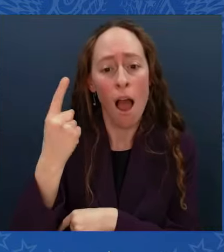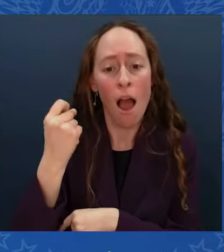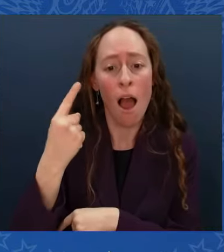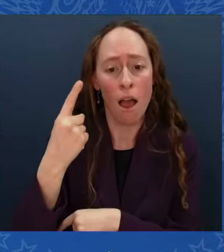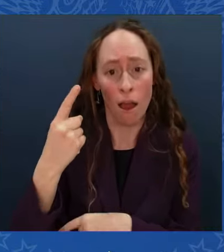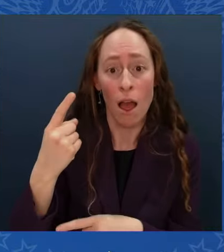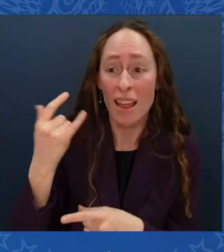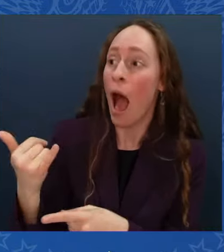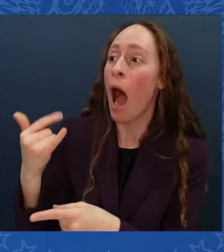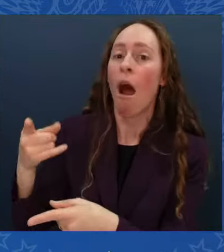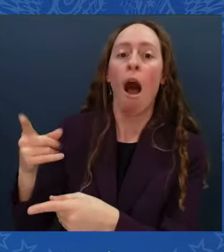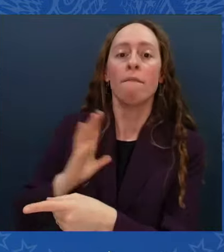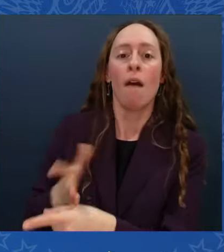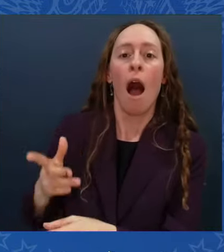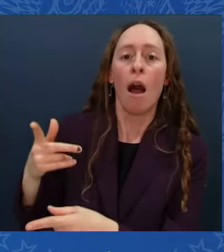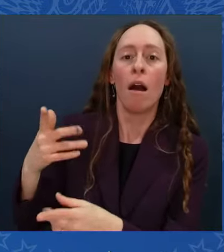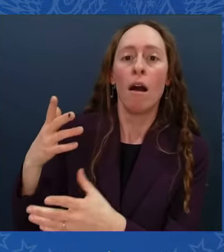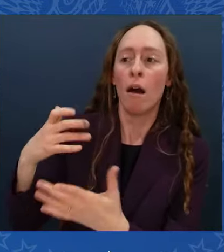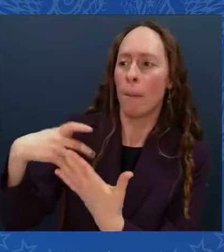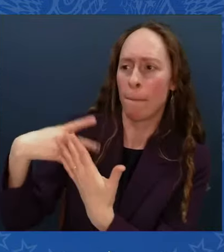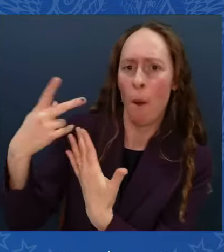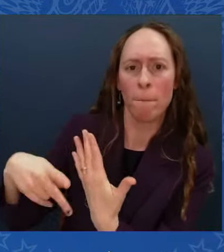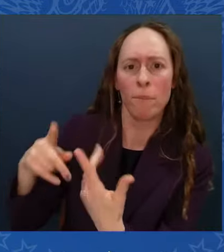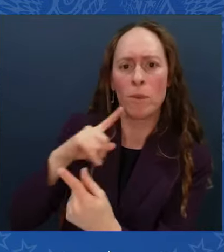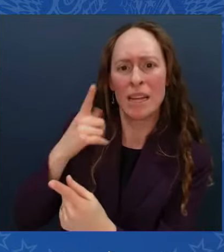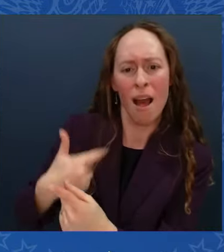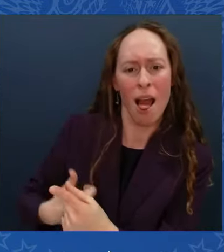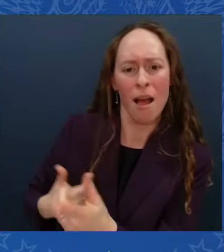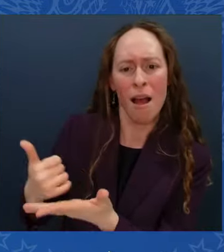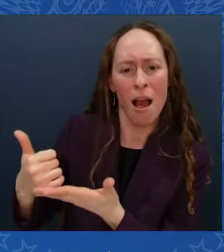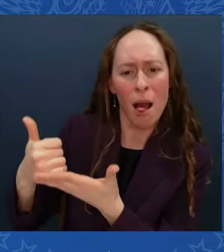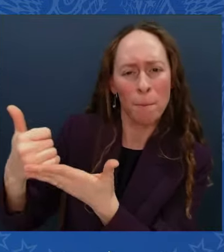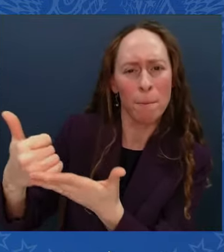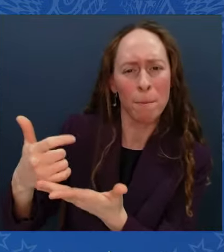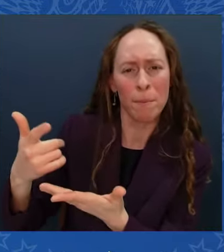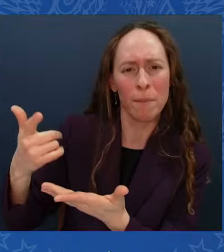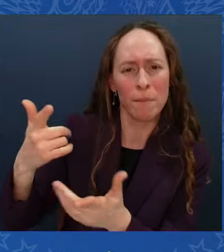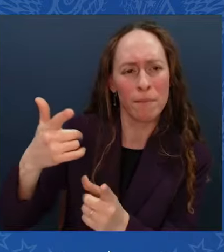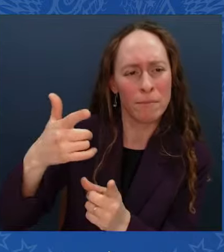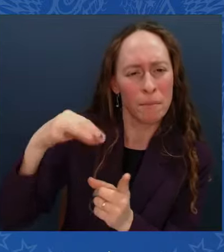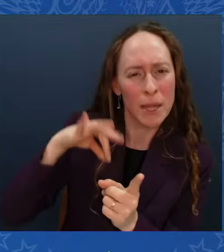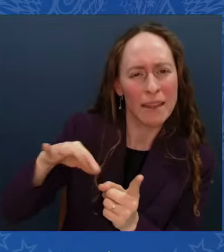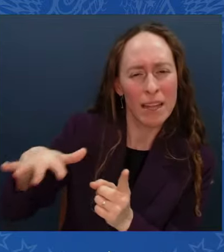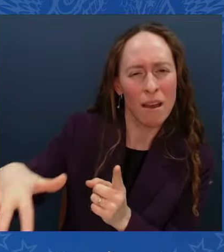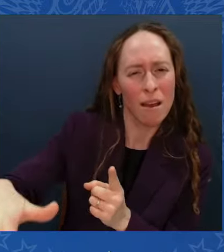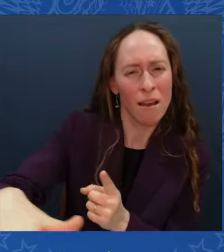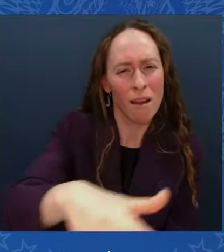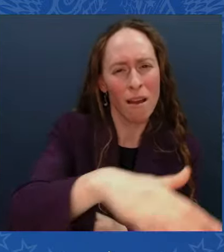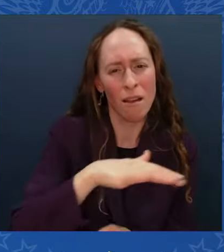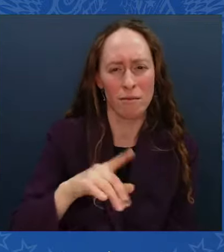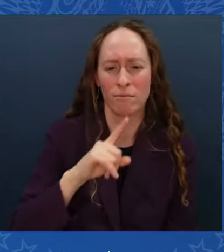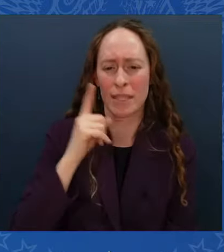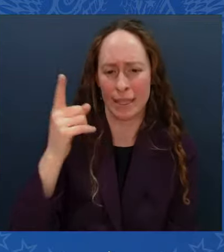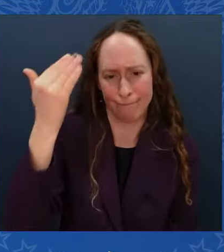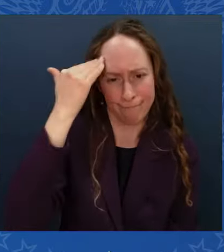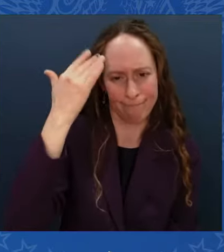benefit the American people. Just like I got criticized not long ago for being too favorable on organized labor and unions.